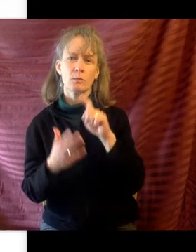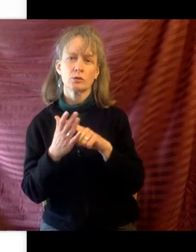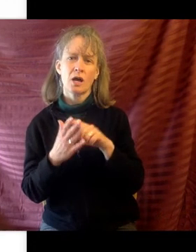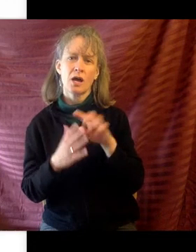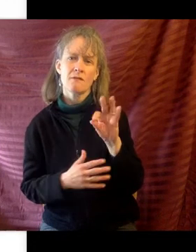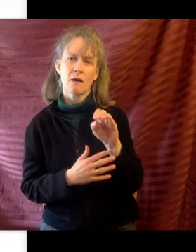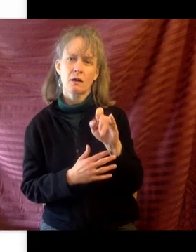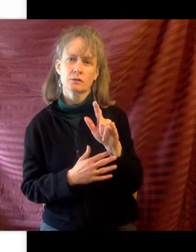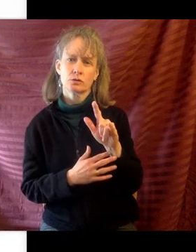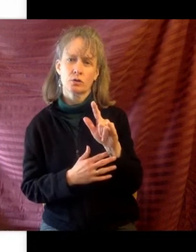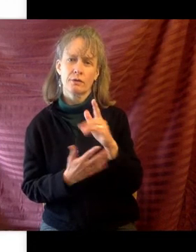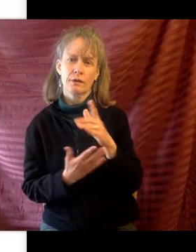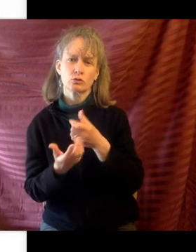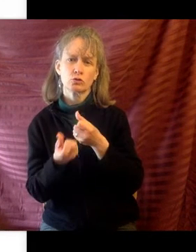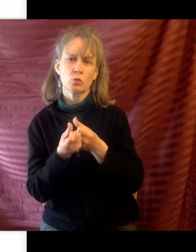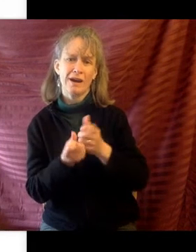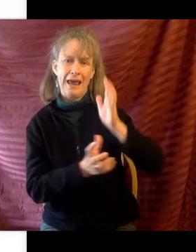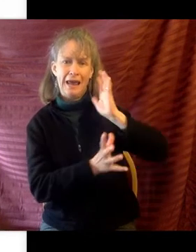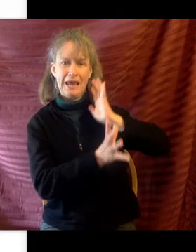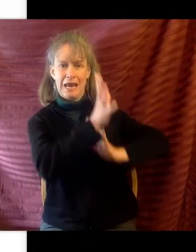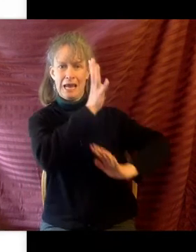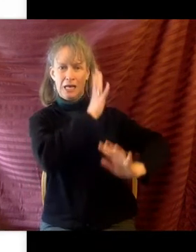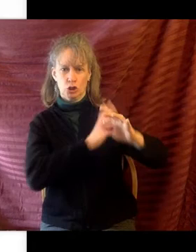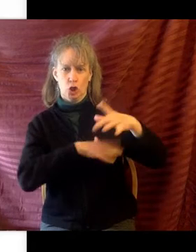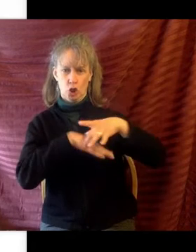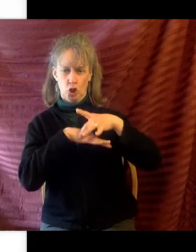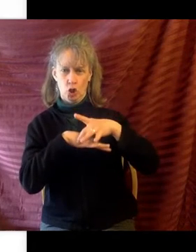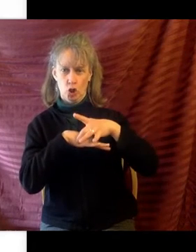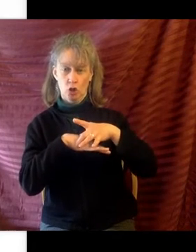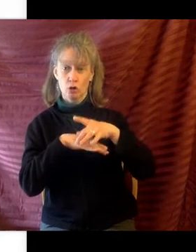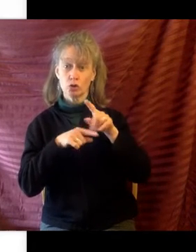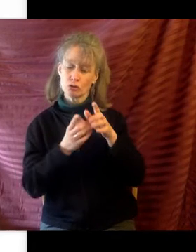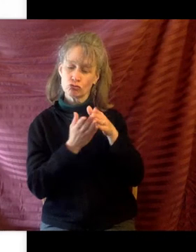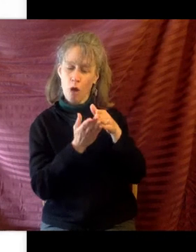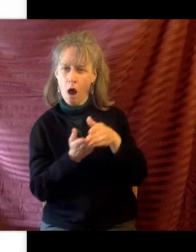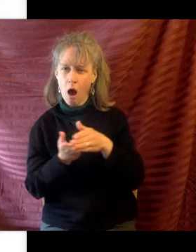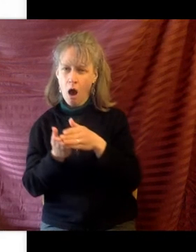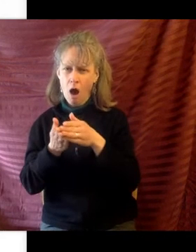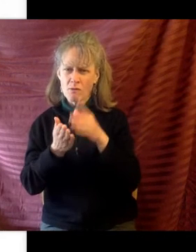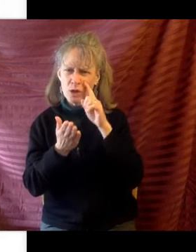During his travels, Darwin found that some fossils looked similar to living species.